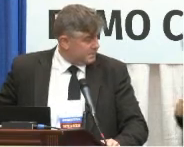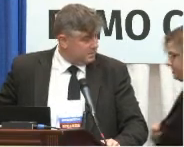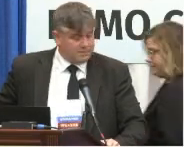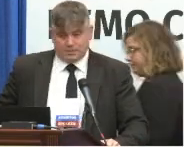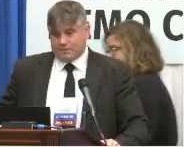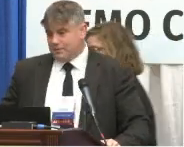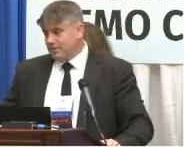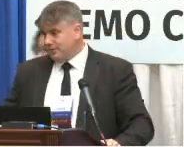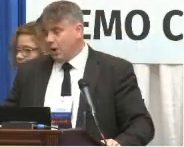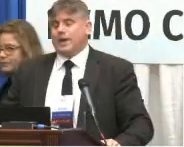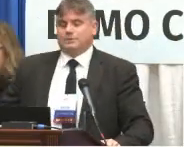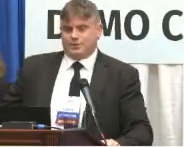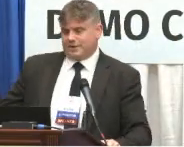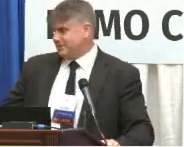We are interpreters. Okay, sorry.